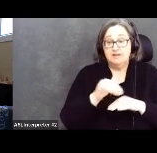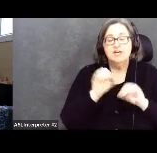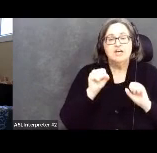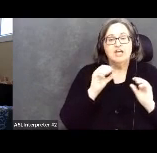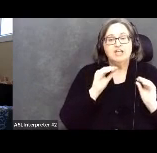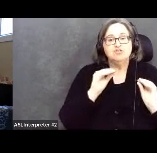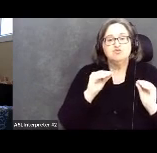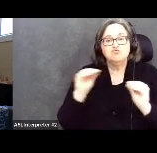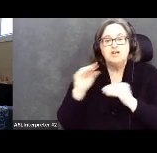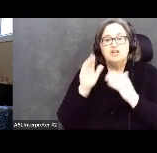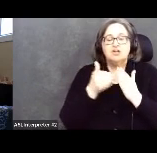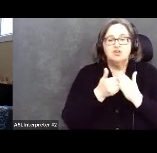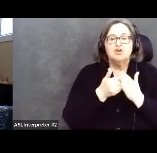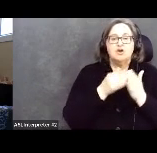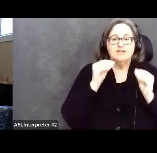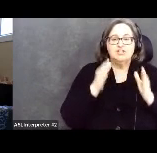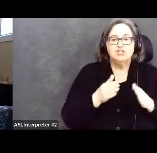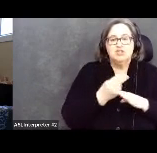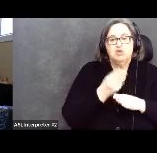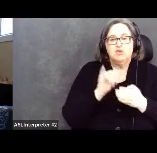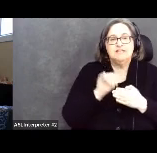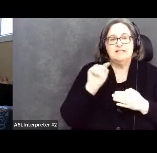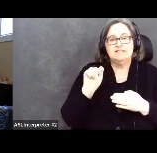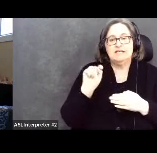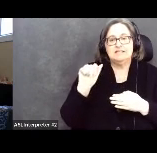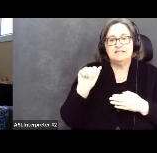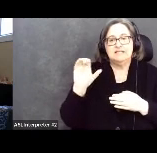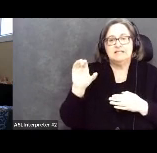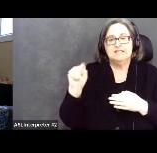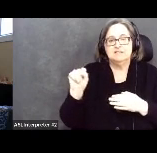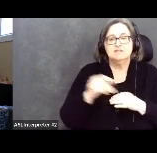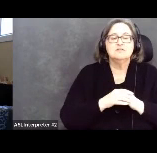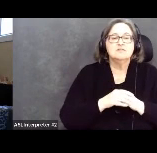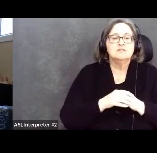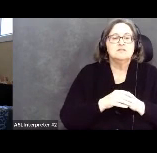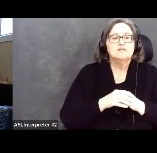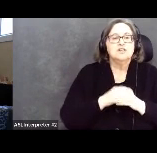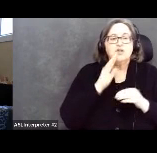students or all of their teachers using the TACT. The next slide. They just access the TACT training